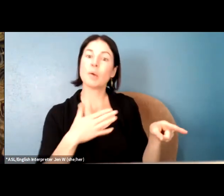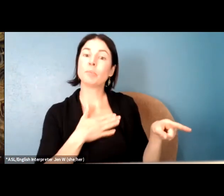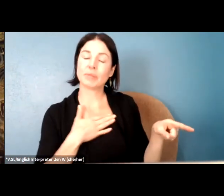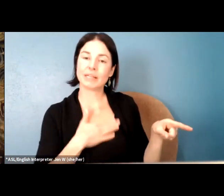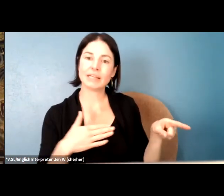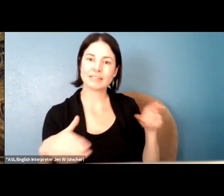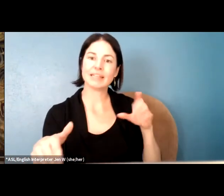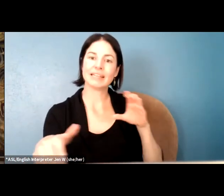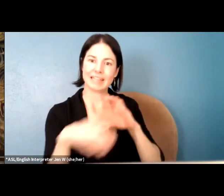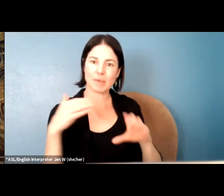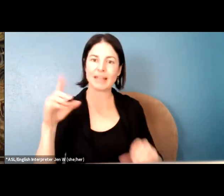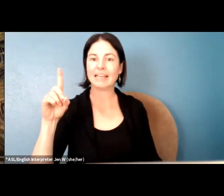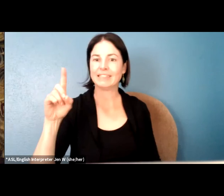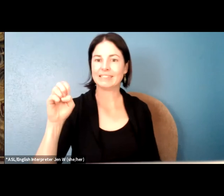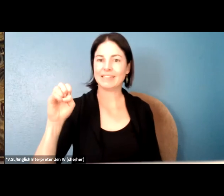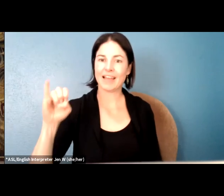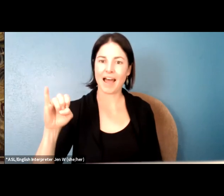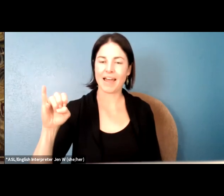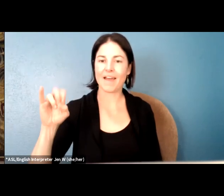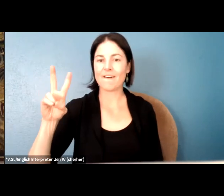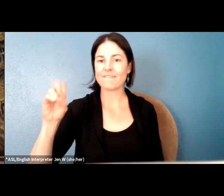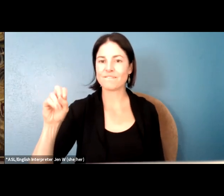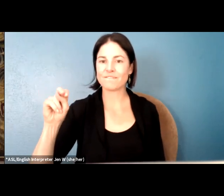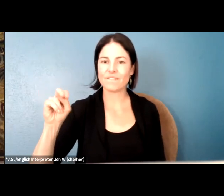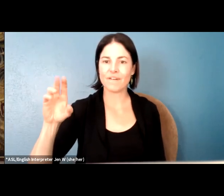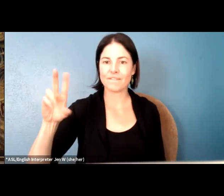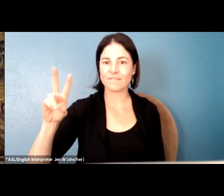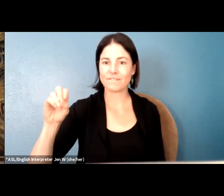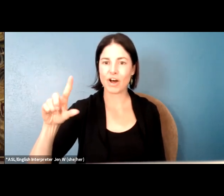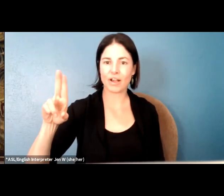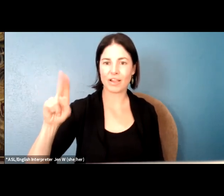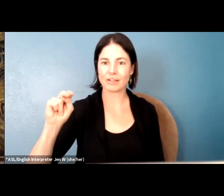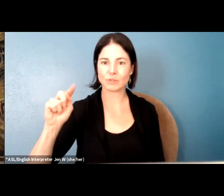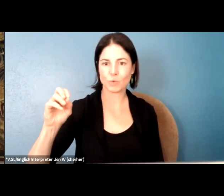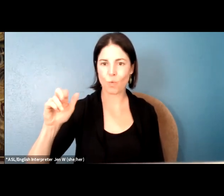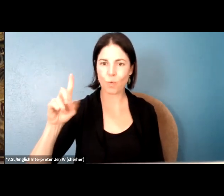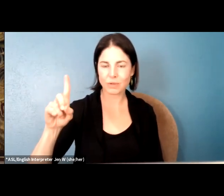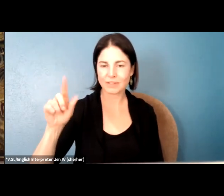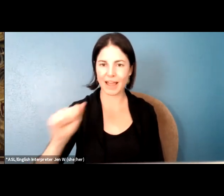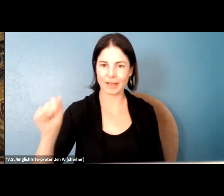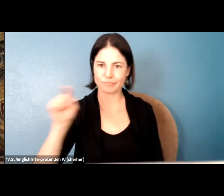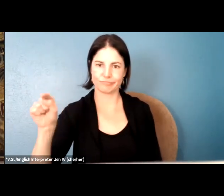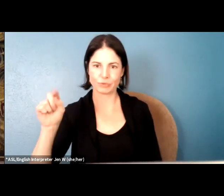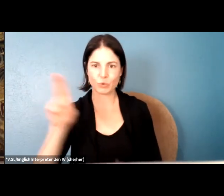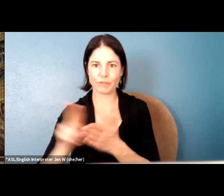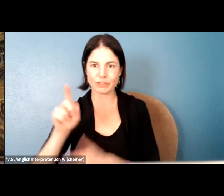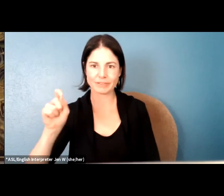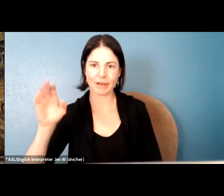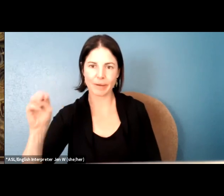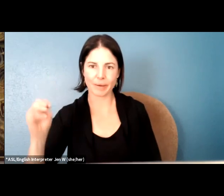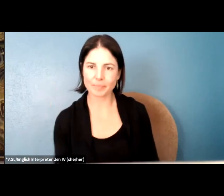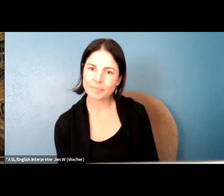voluntold@university.com. The last part of my love and